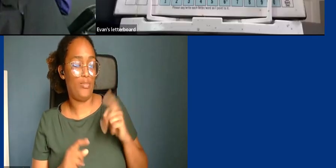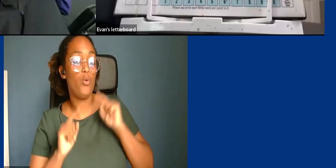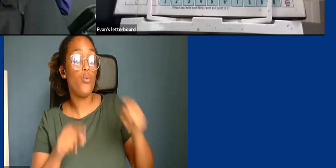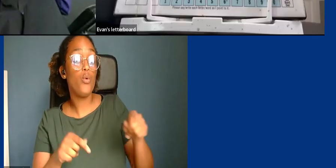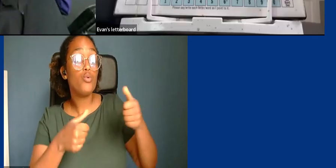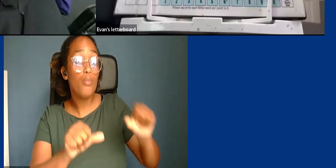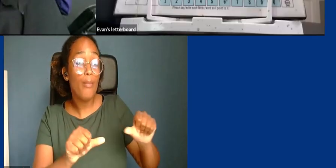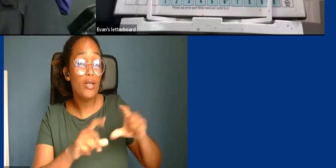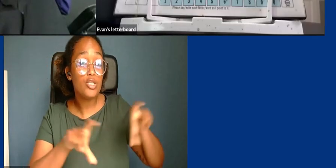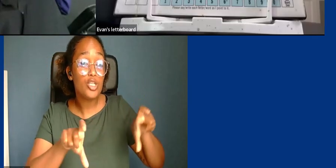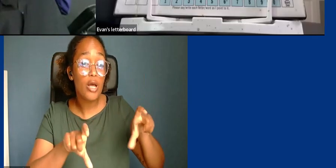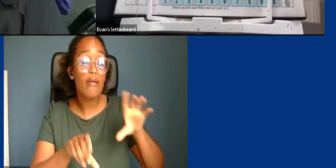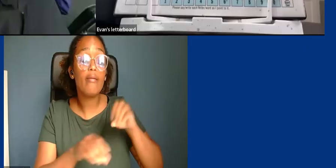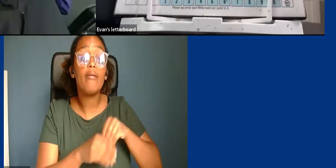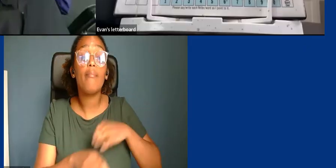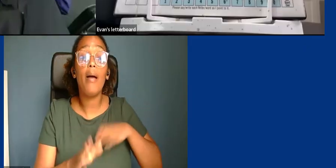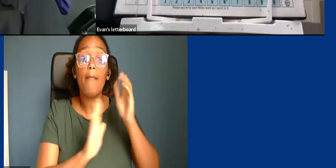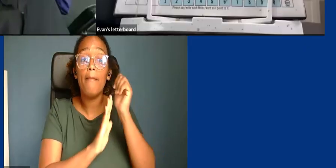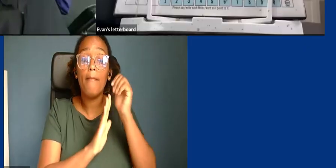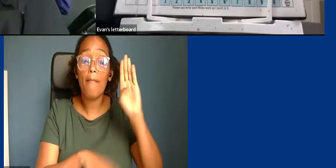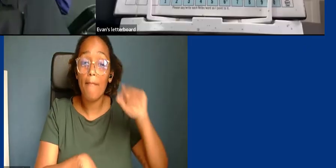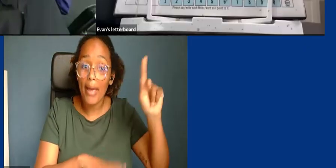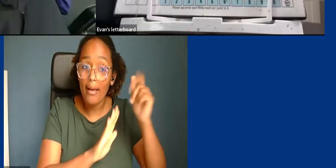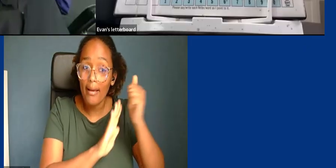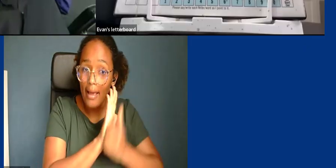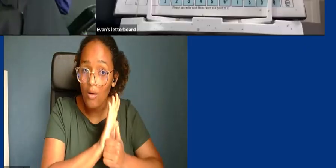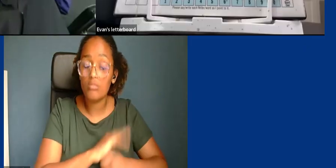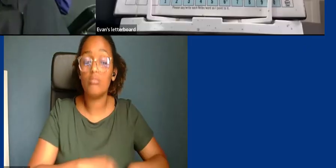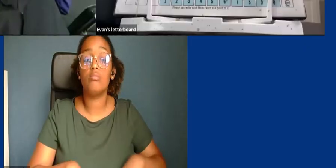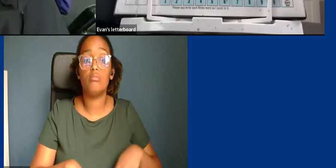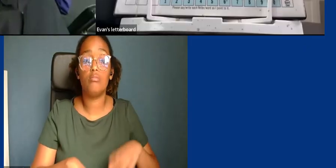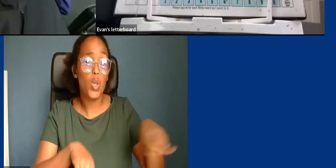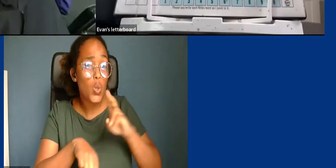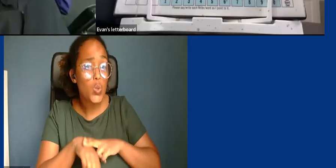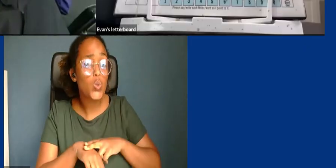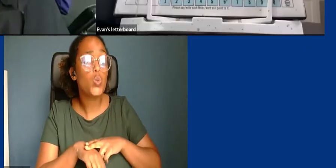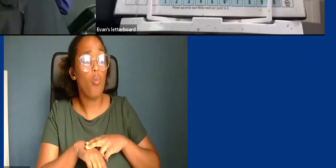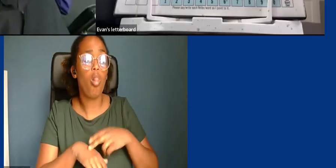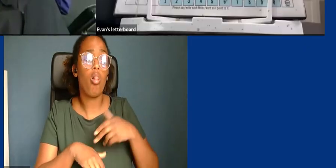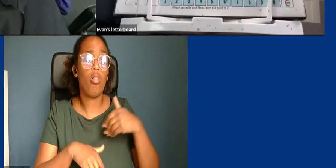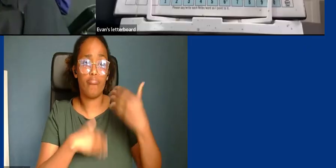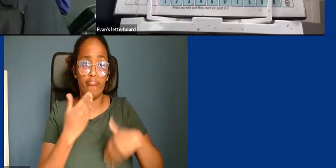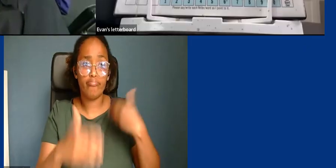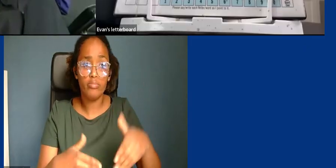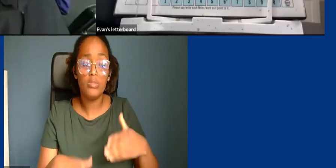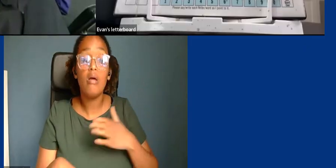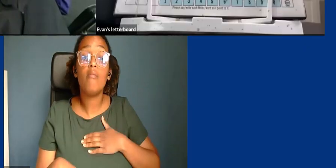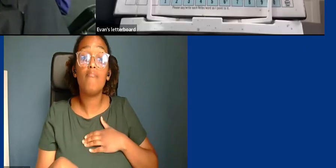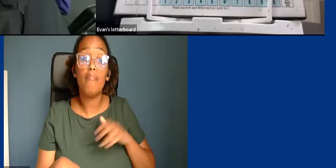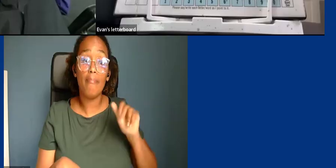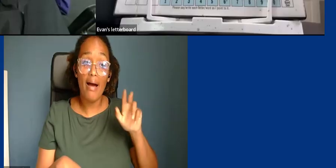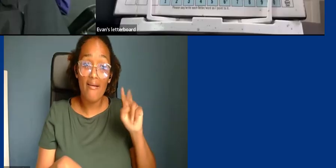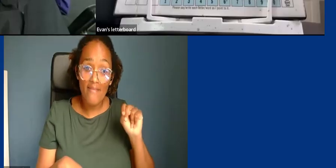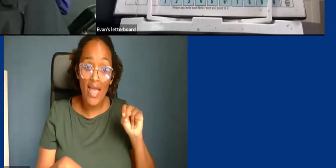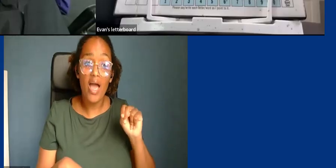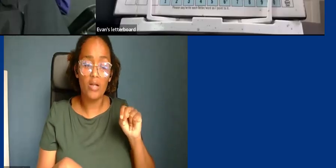The normal procedure involves my aide parking my van on the street and walking a block or so to the ATM,